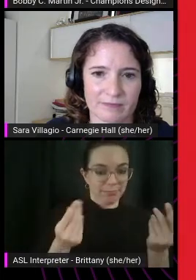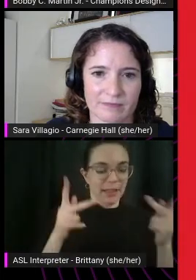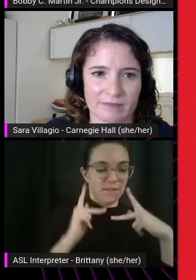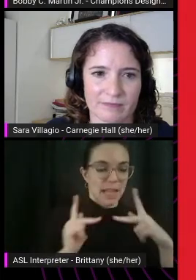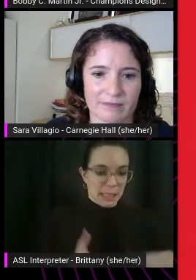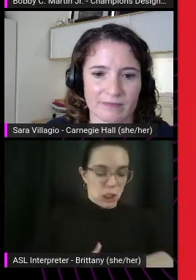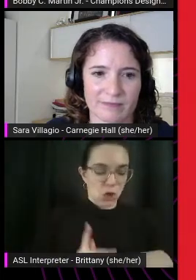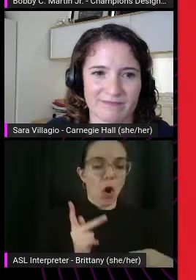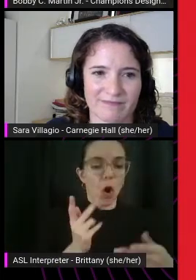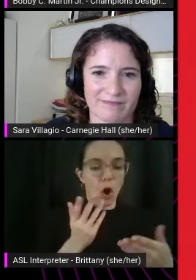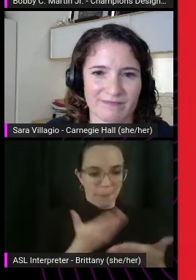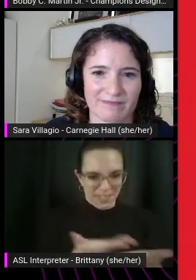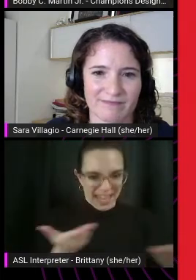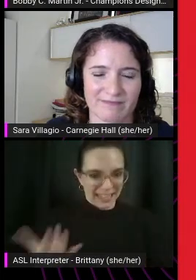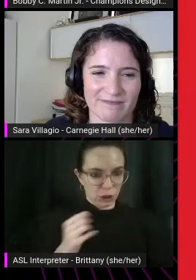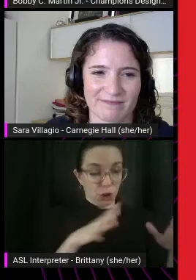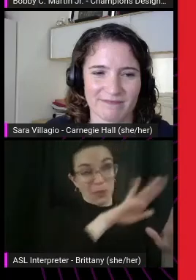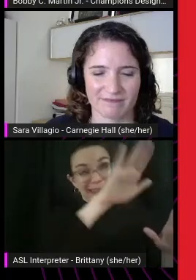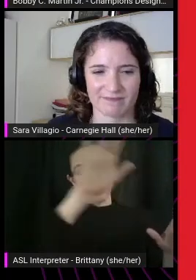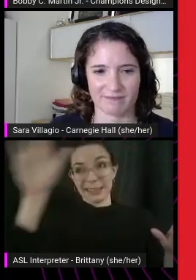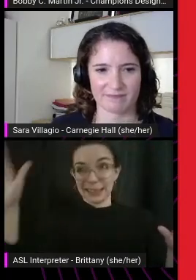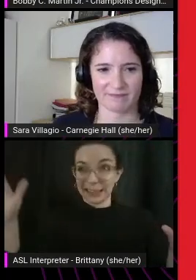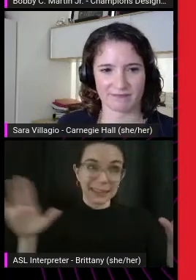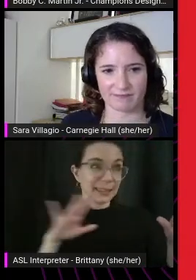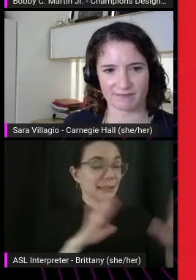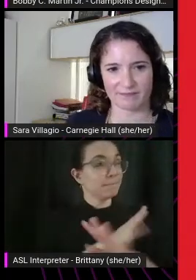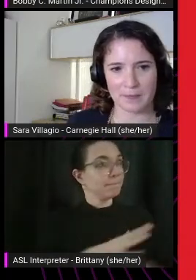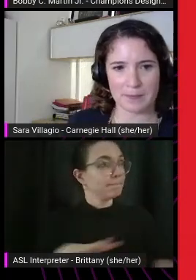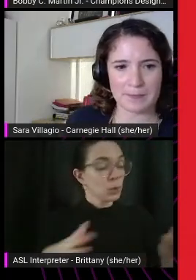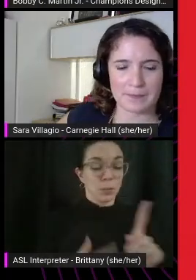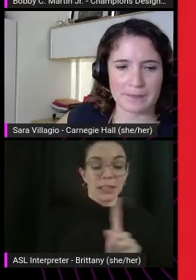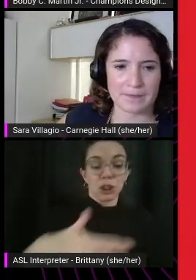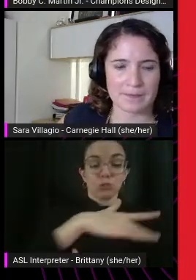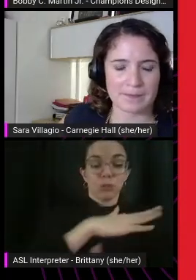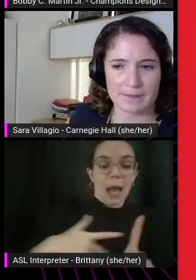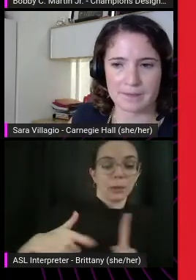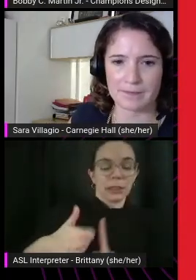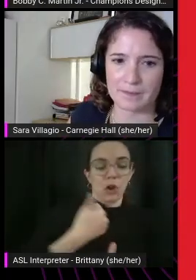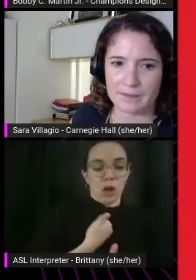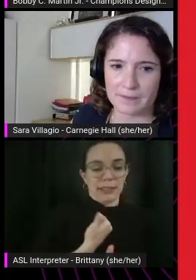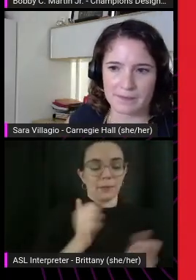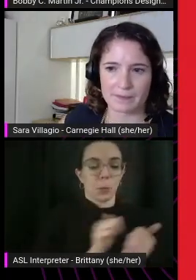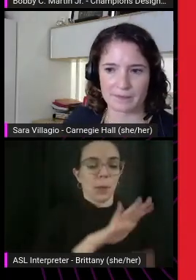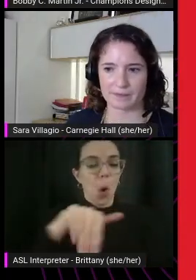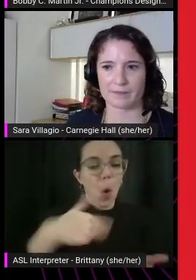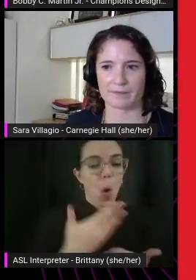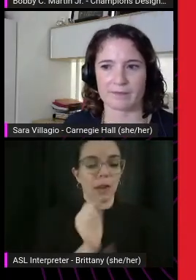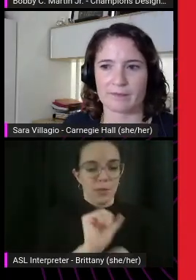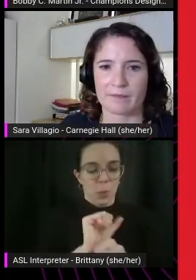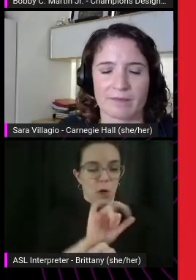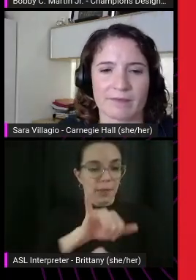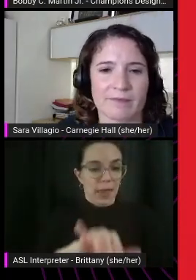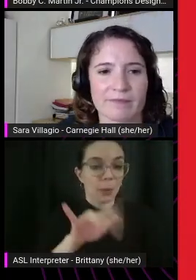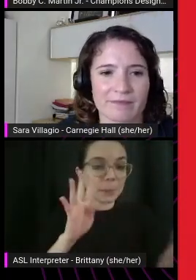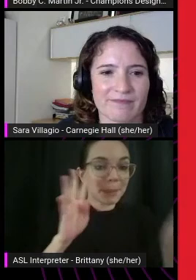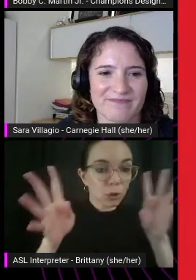walls all around the office and we surrounded ourselves with all the work that was being created at Carnegie Hall